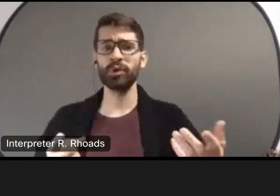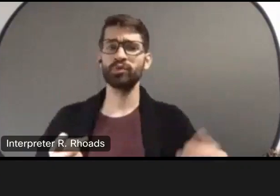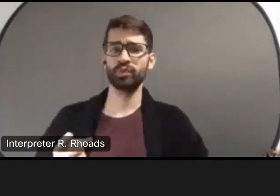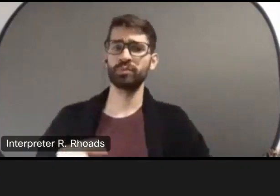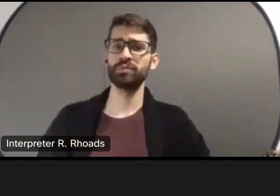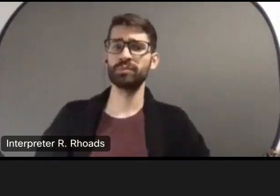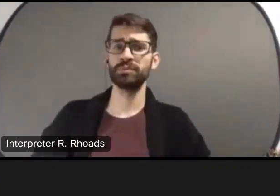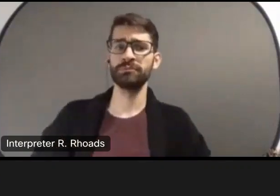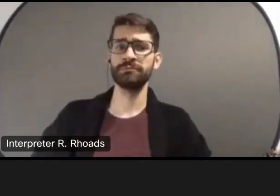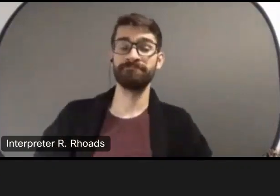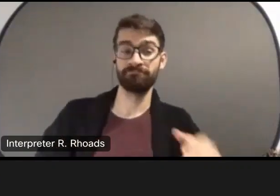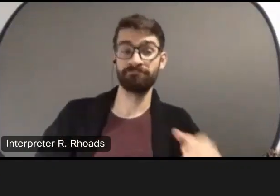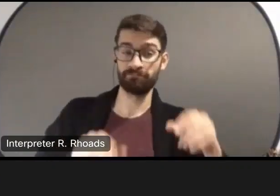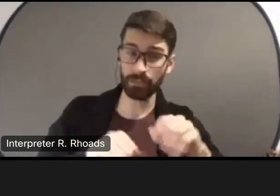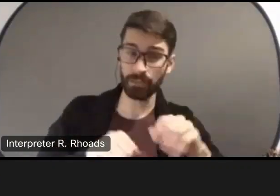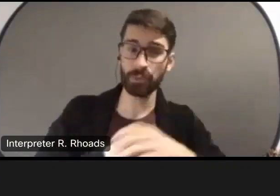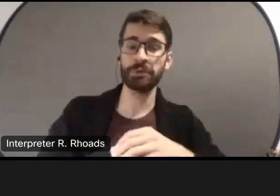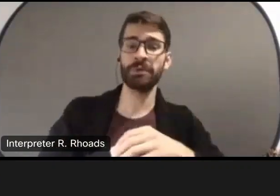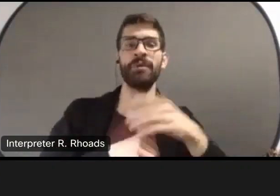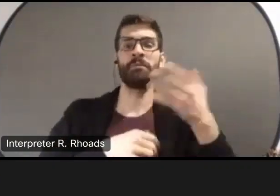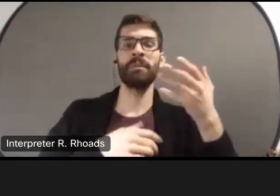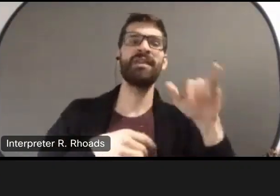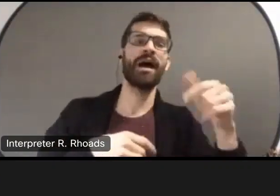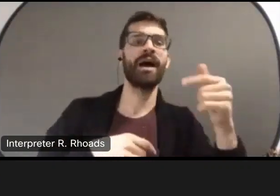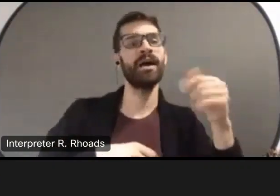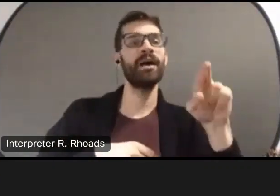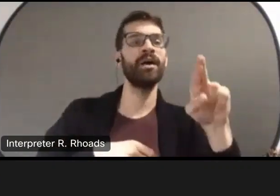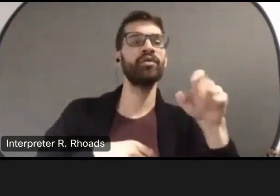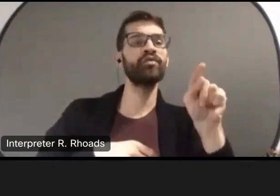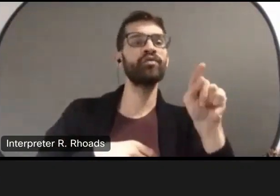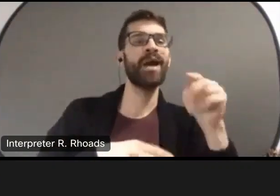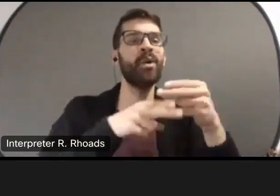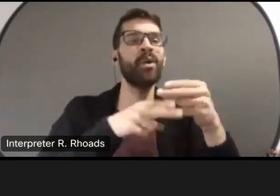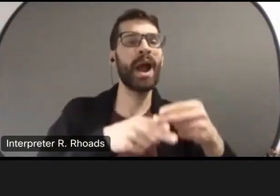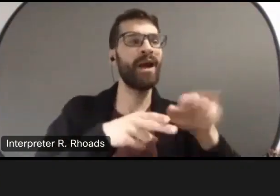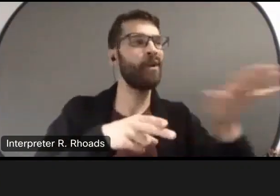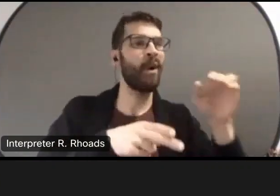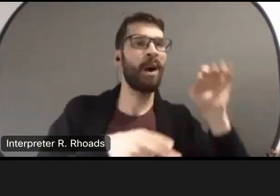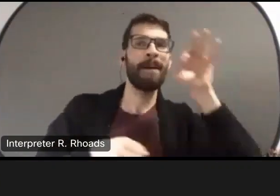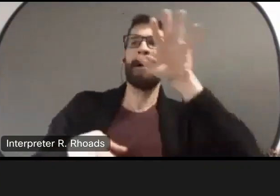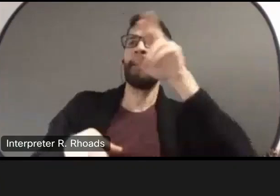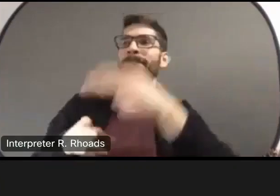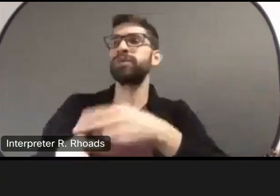opinions - referred to as Great Weight - they aren't required to do what you tell them to do.